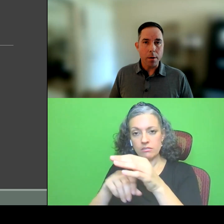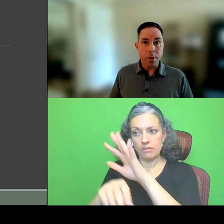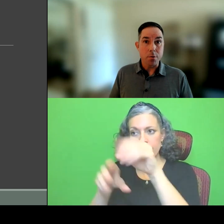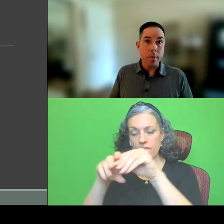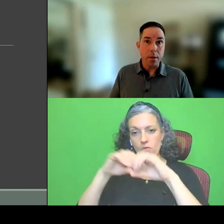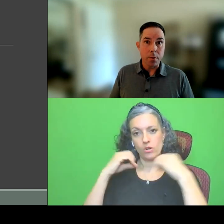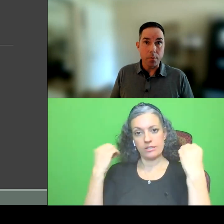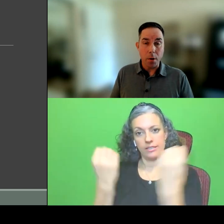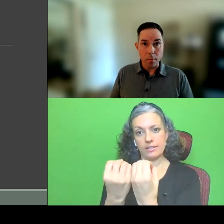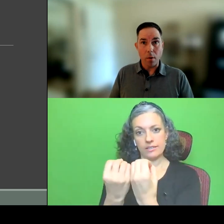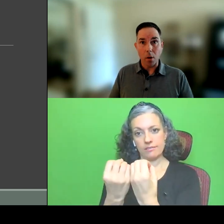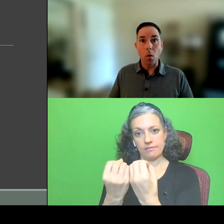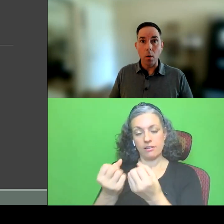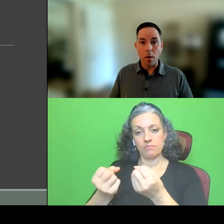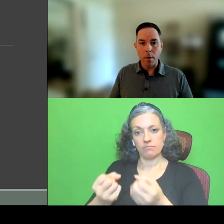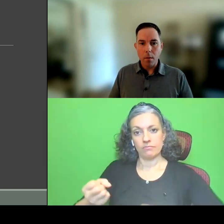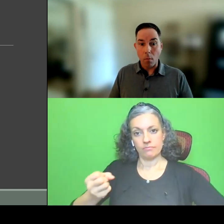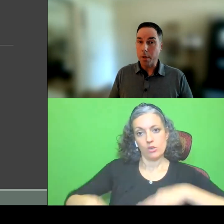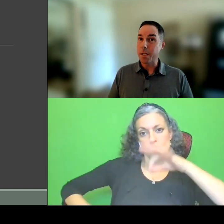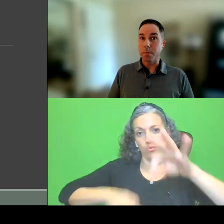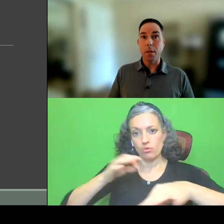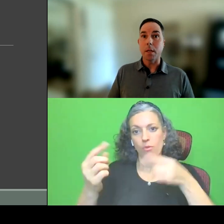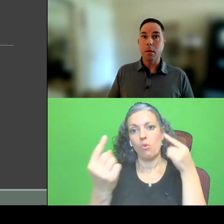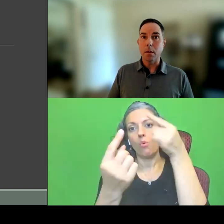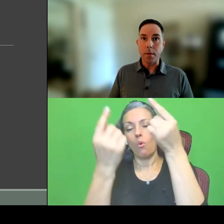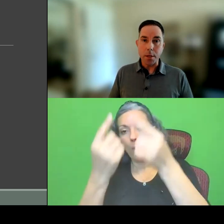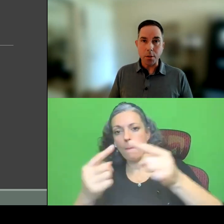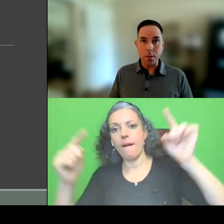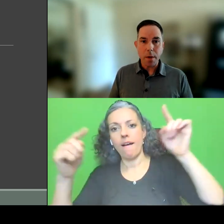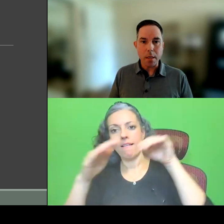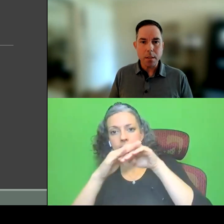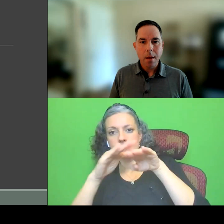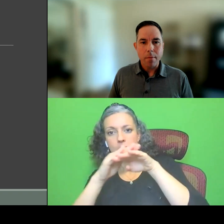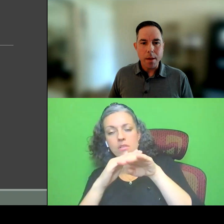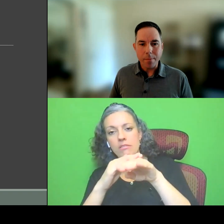aren't contributing to an overall goal of more accessibility in the digital space, then